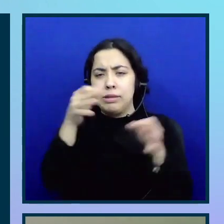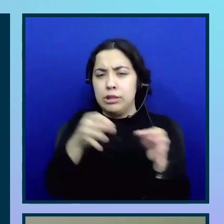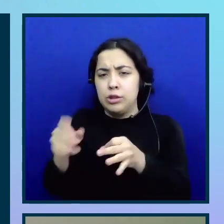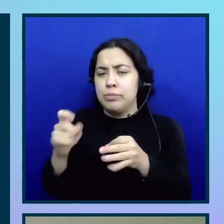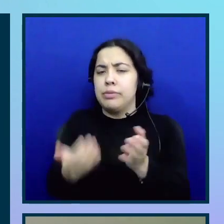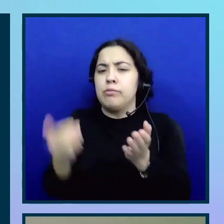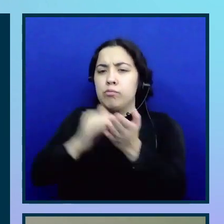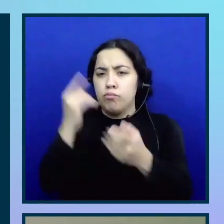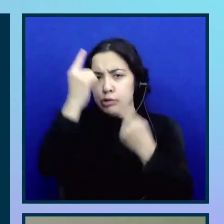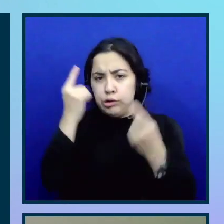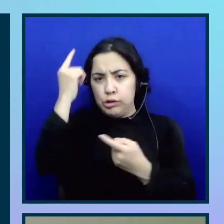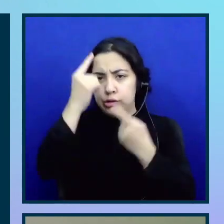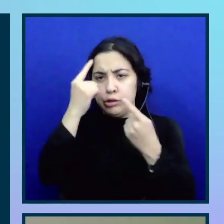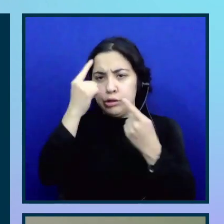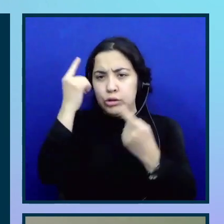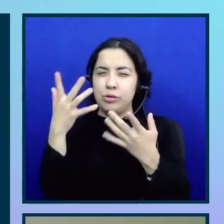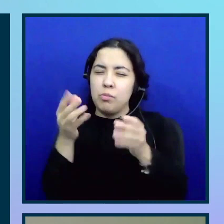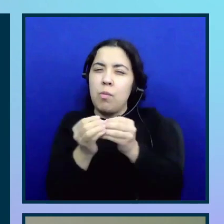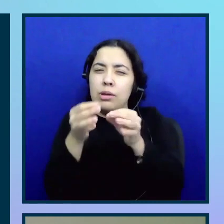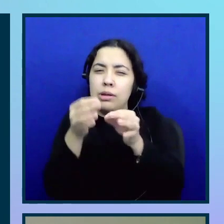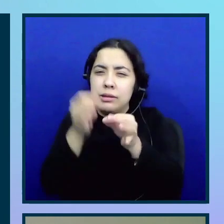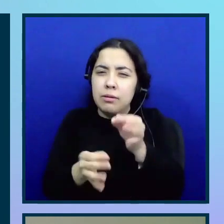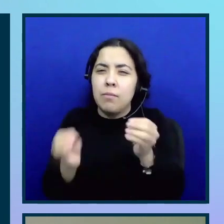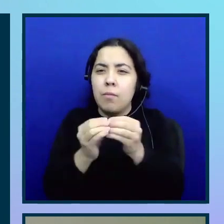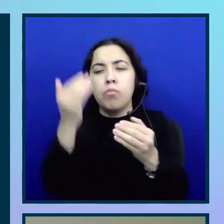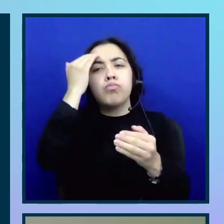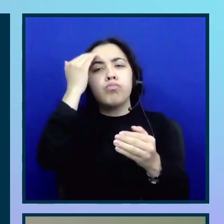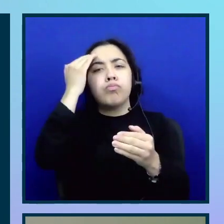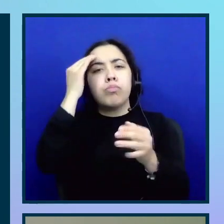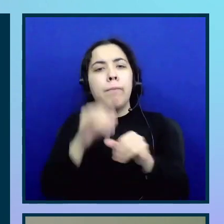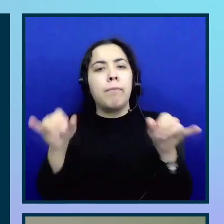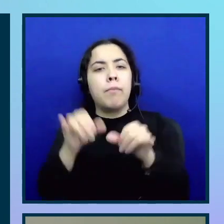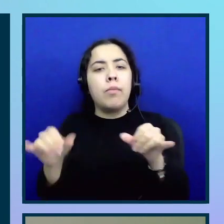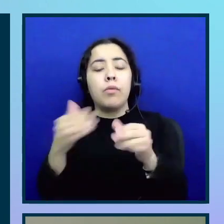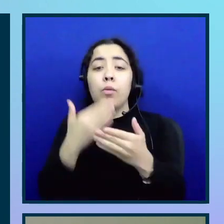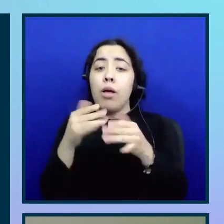to kind of simplify to more well known patterns?" Because well known patterns are almost always better.